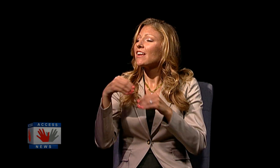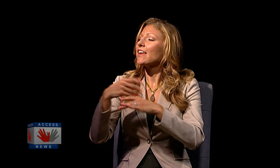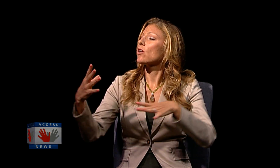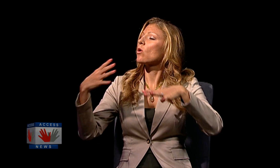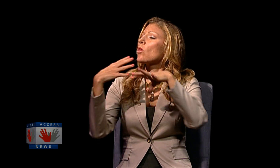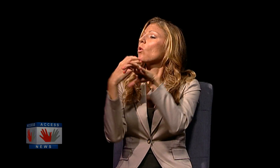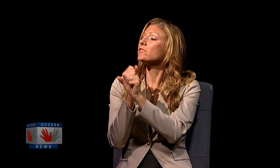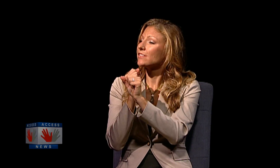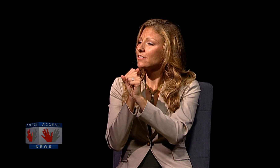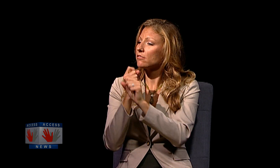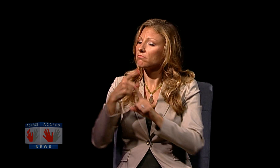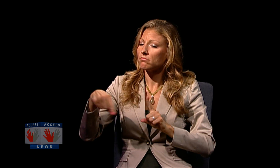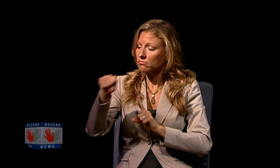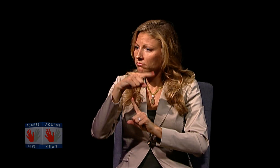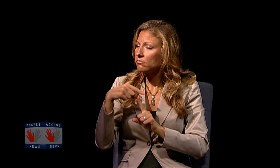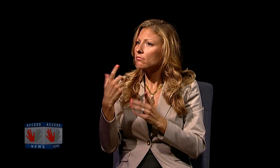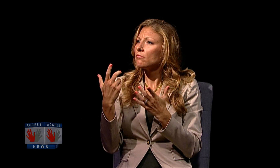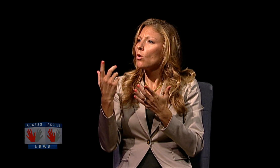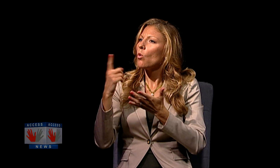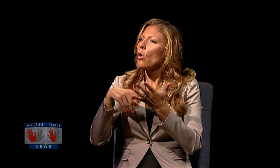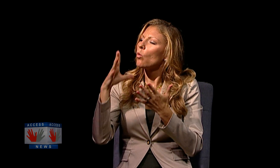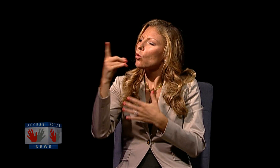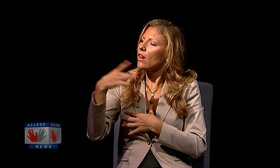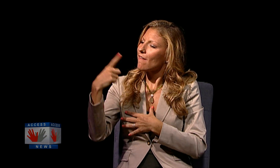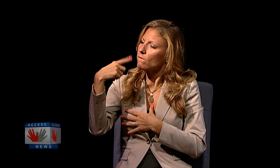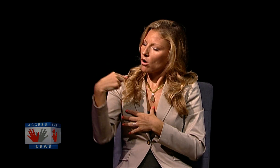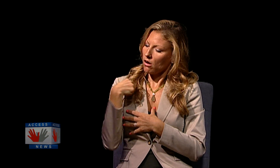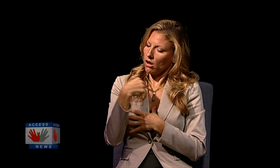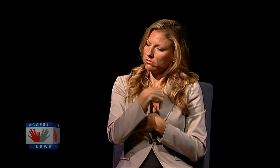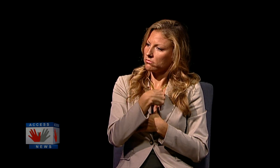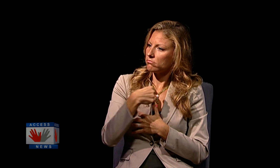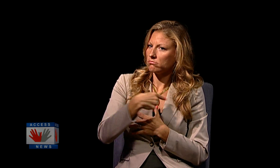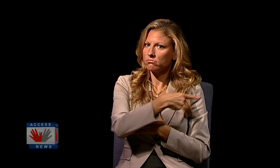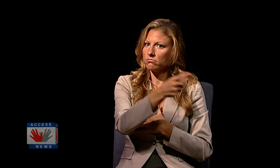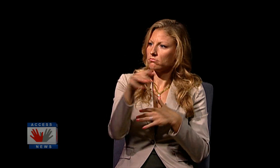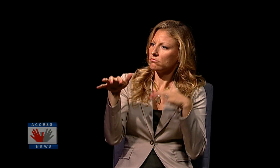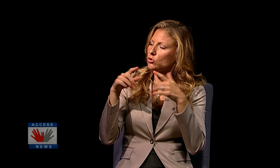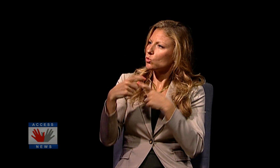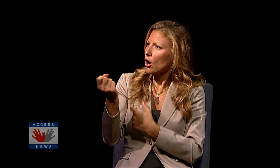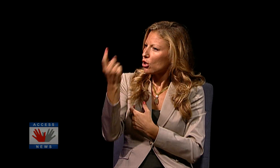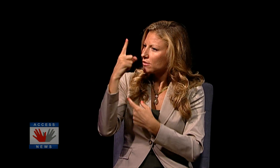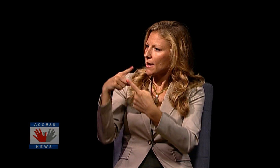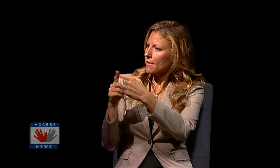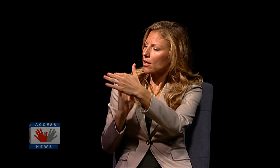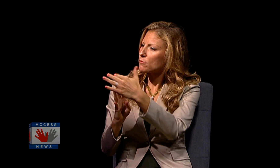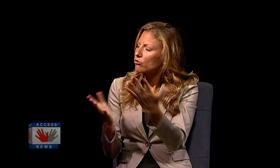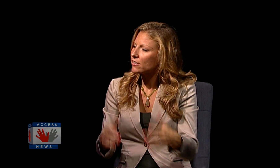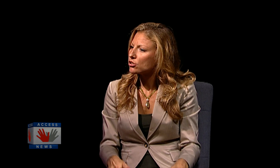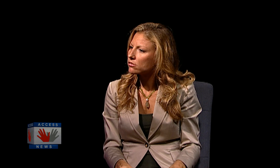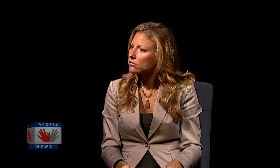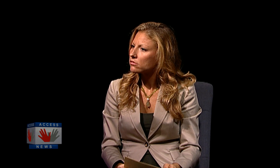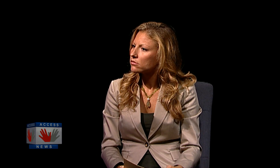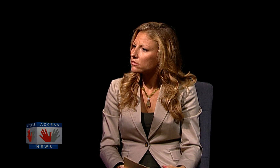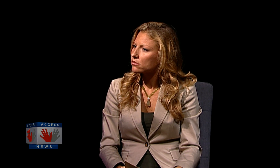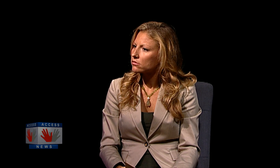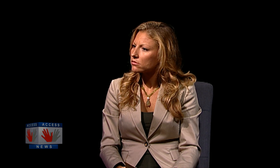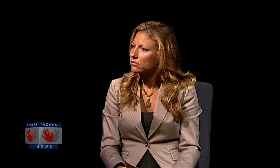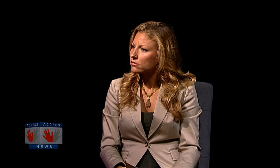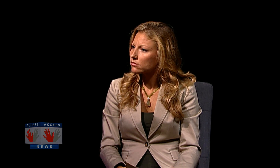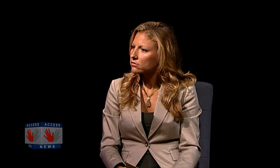IT'S TRUE. OKAY, SO IN CLOSING, WHAT WOULD YOU LIKE FOR US, THE AUDIENCE, TO UNDERSTAND ABOUT IMMIGRATION?